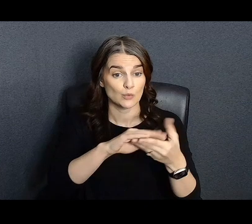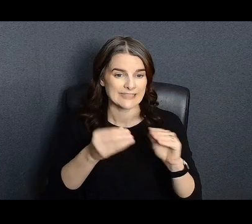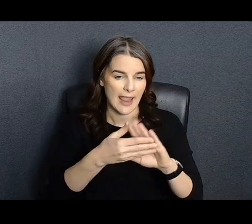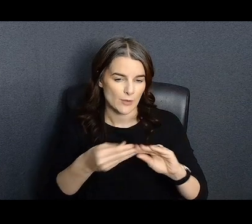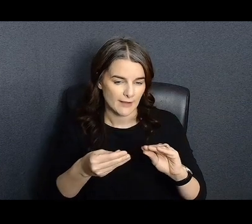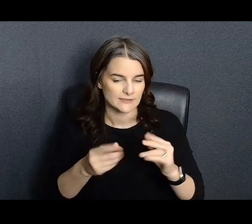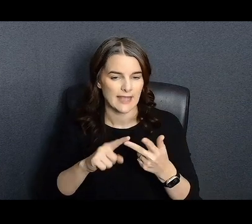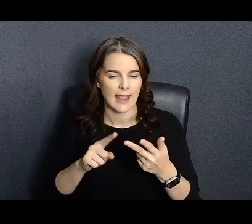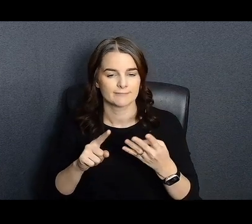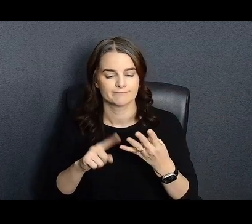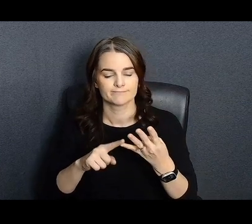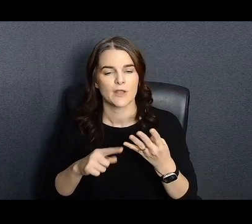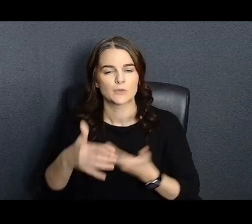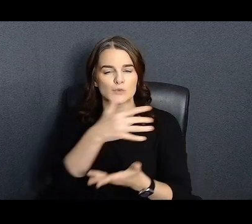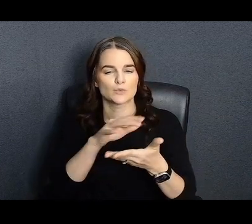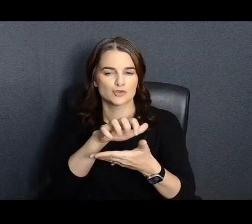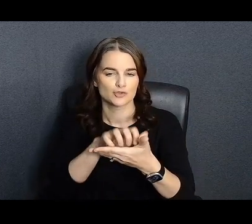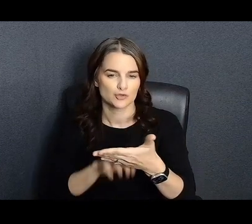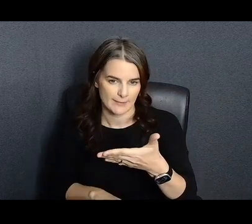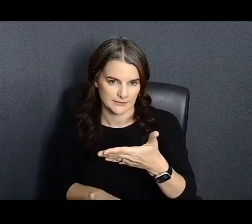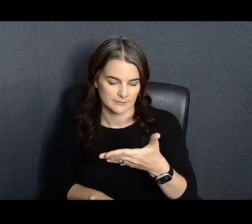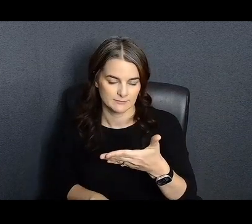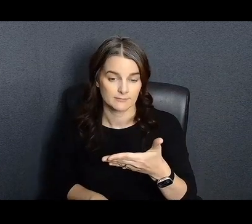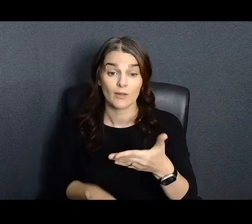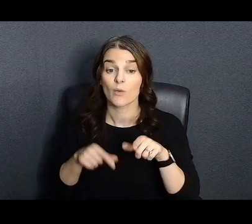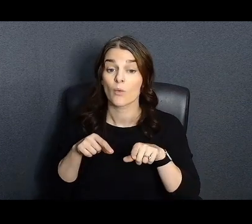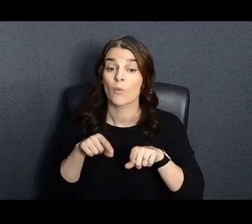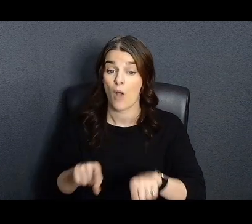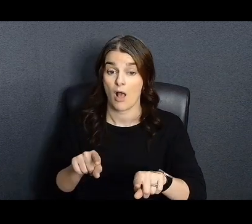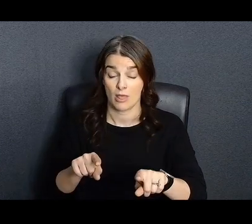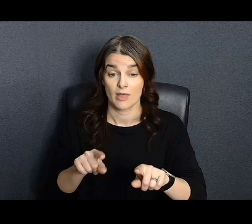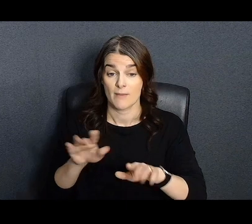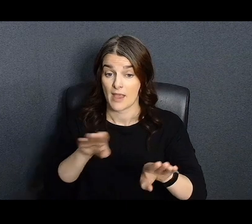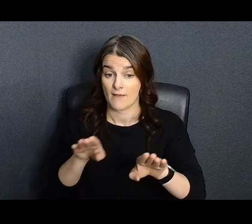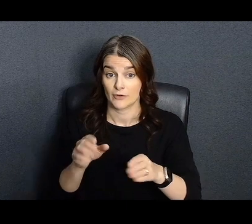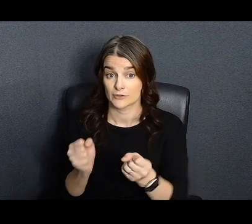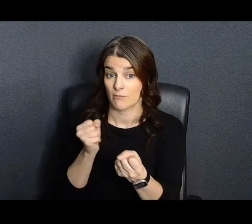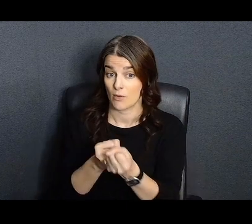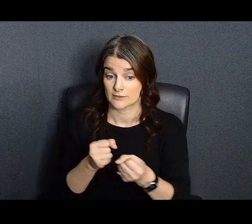It's important to note that while these behavioral supports are up and active on the app, you're